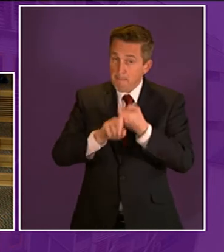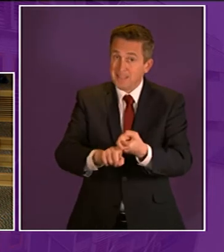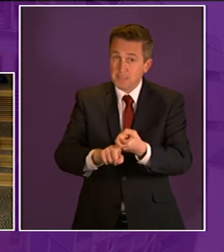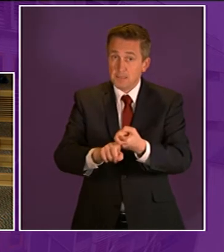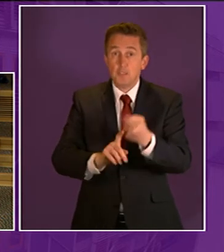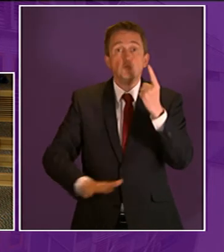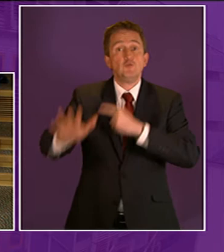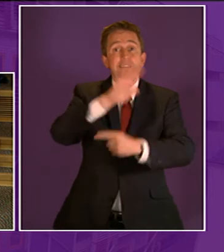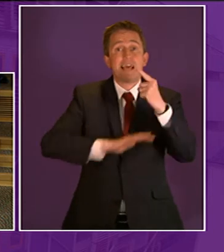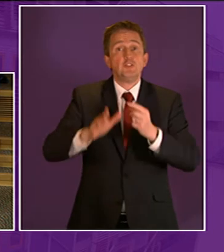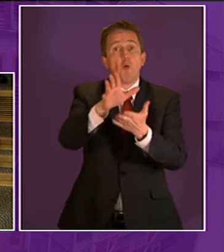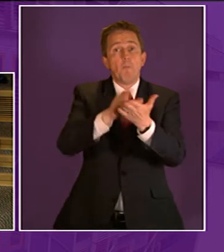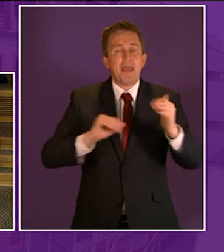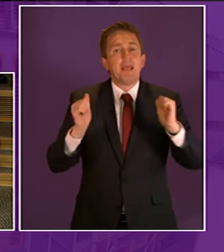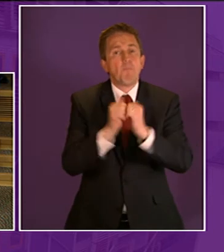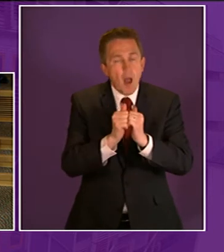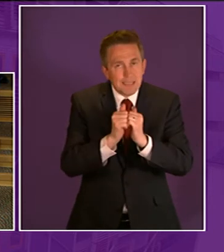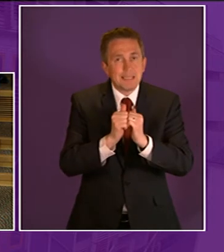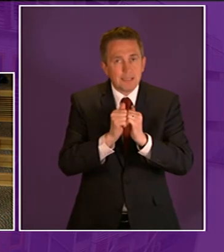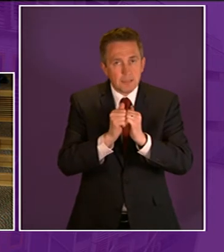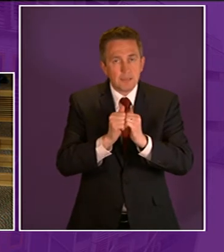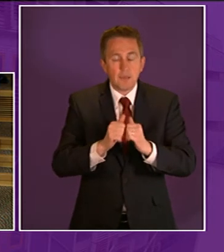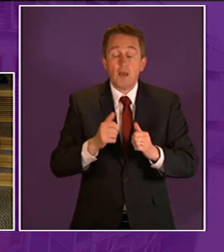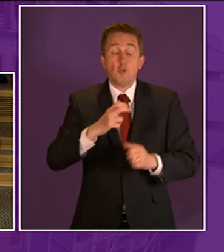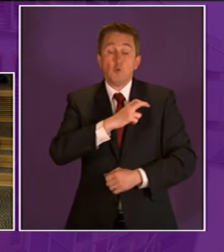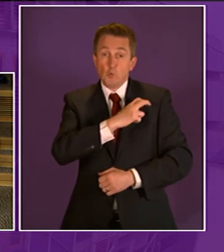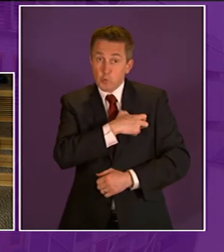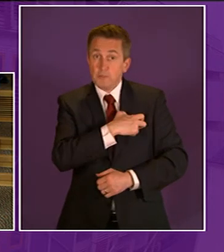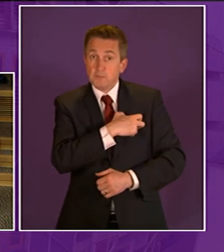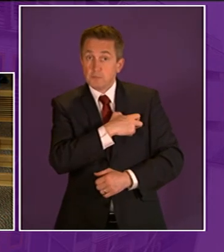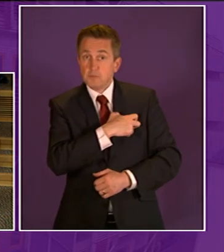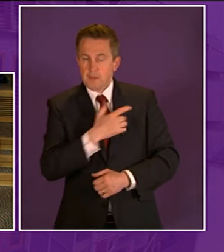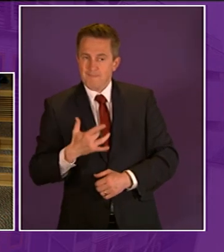I know that the unions are concerned that the employers are not committed to national